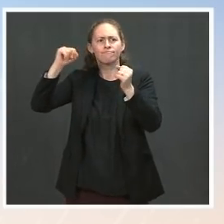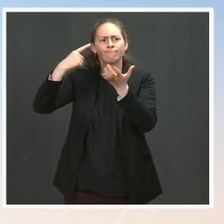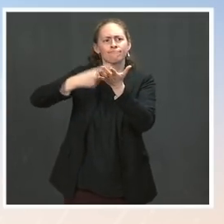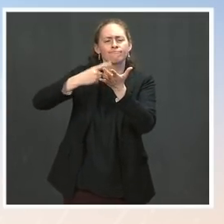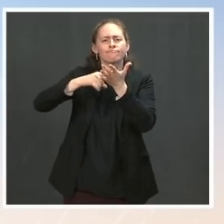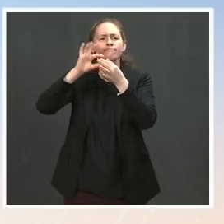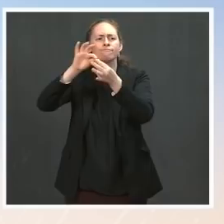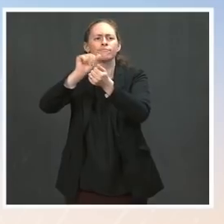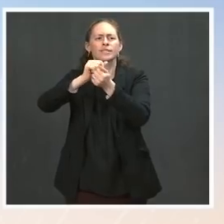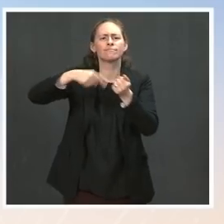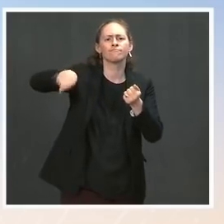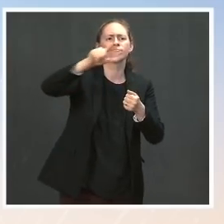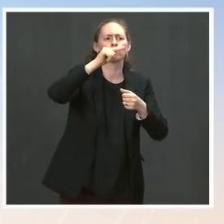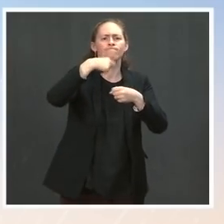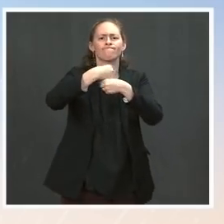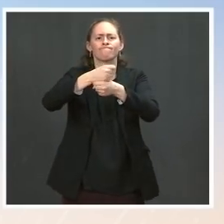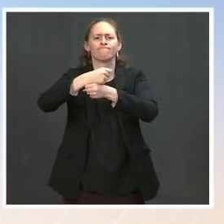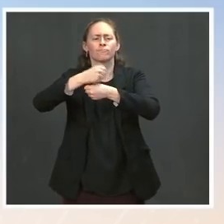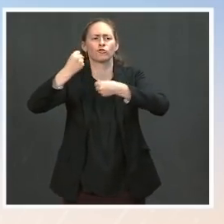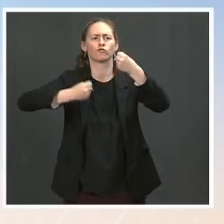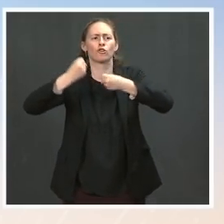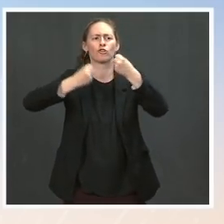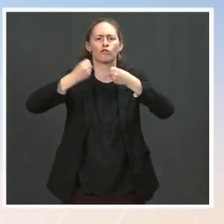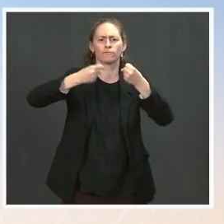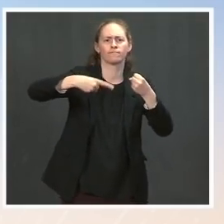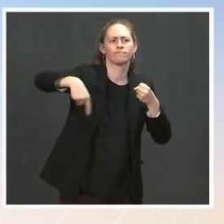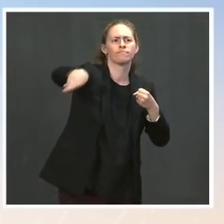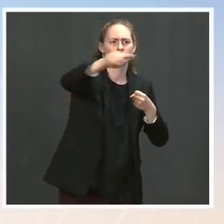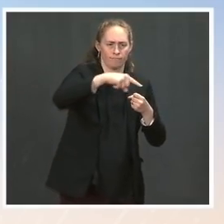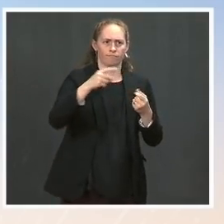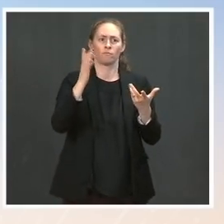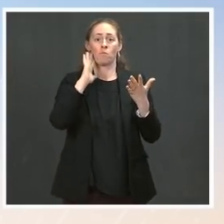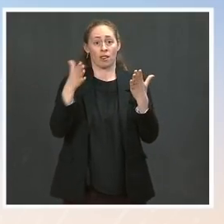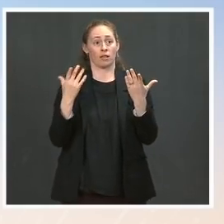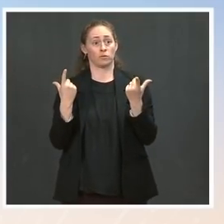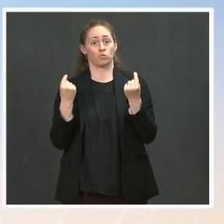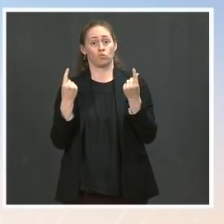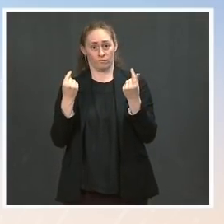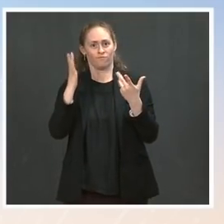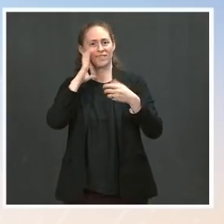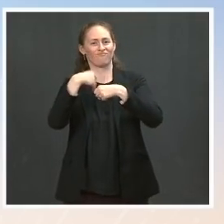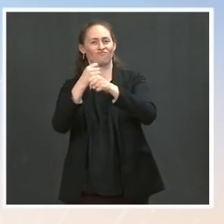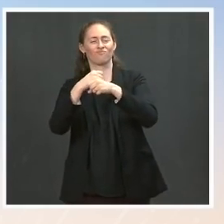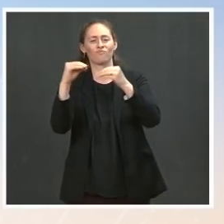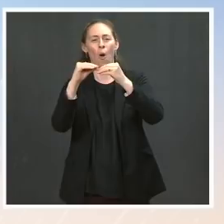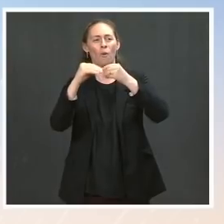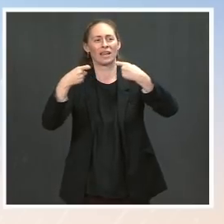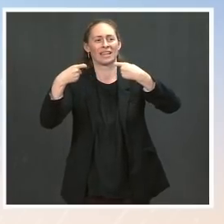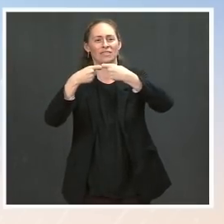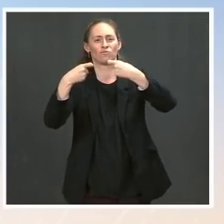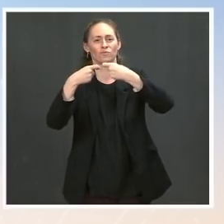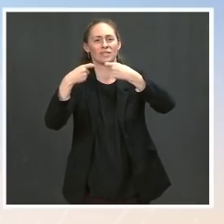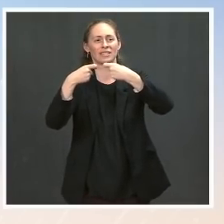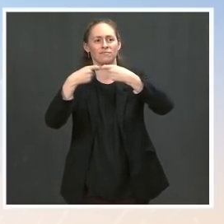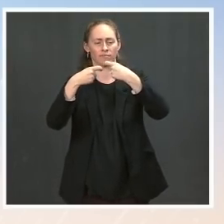and batteries built here in America. We need a strong, diversified, and resilient U.S.-based electric vehicle battery supply chain